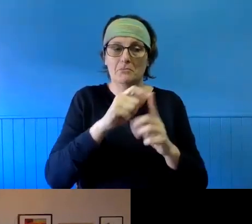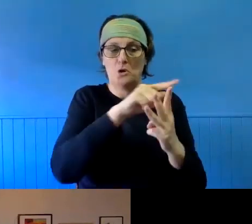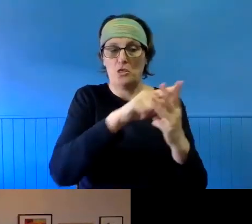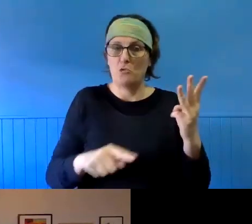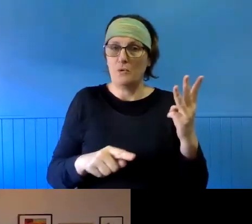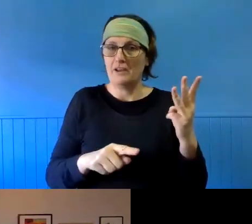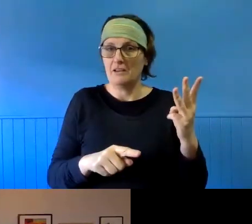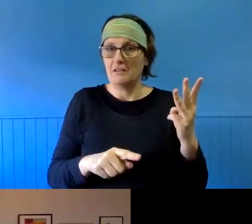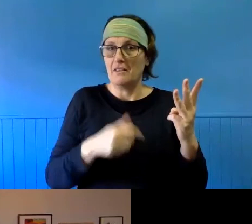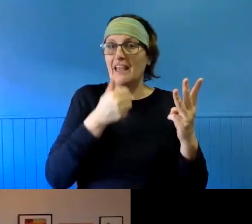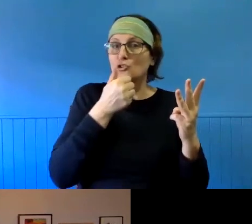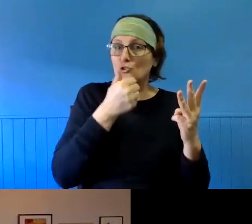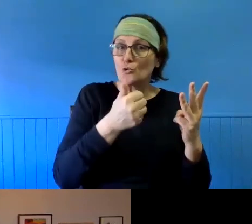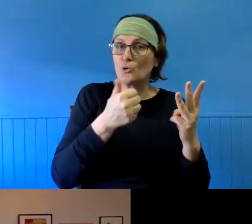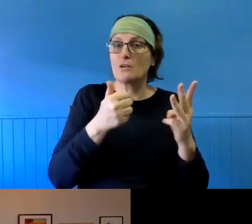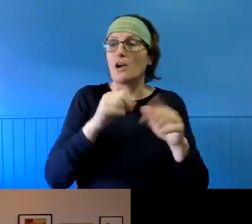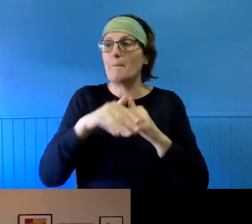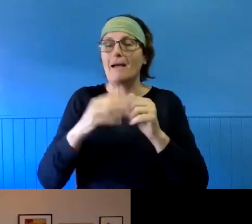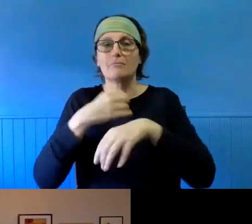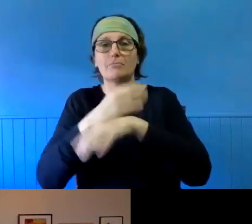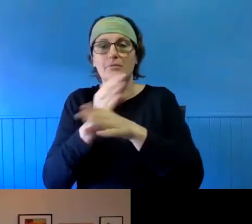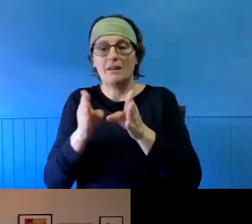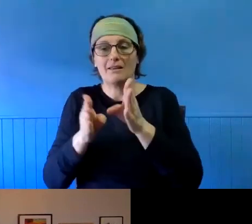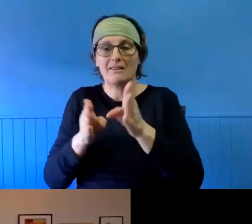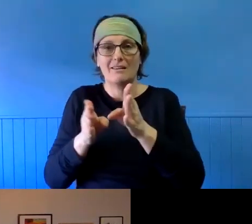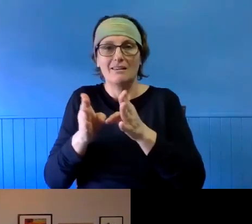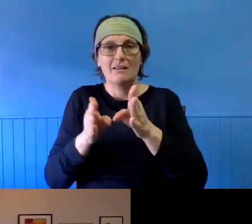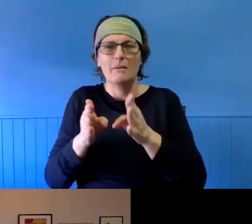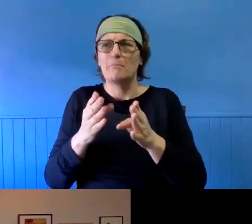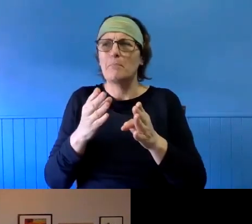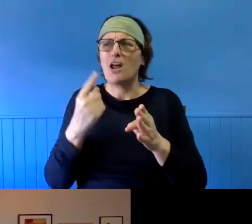But anything broader